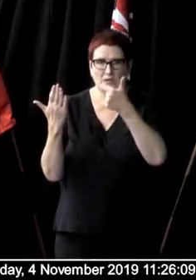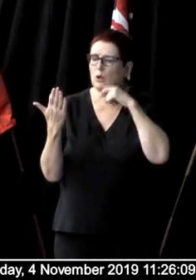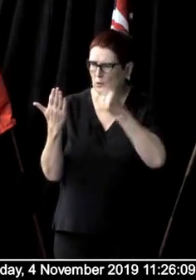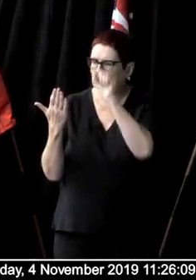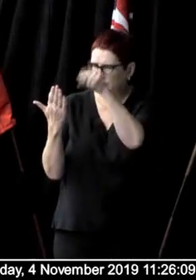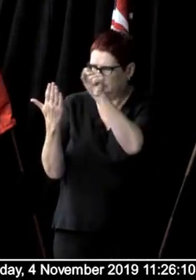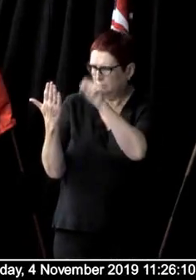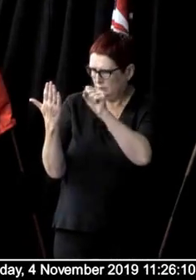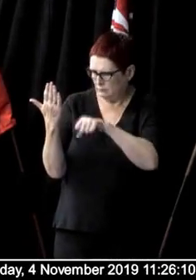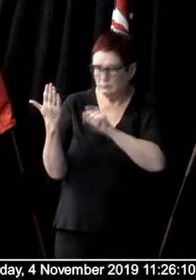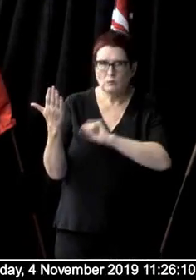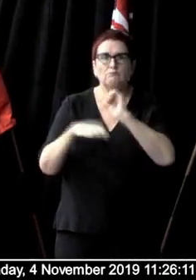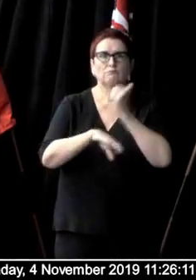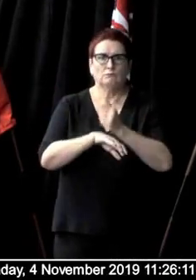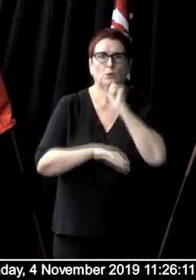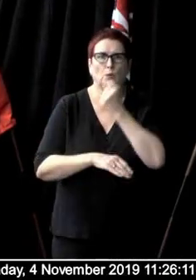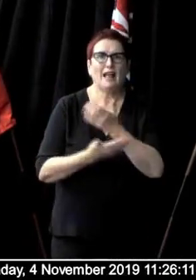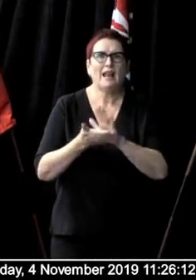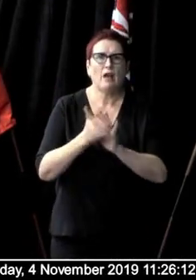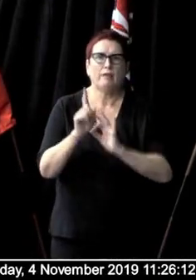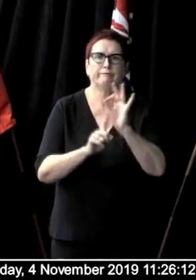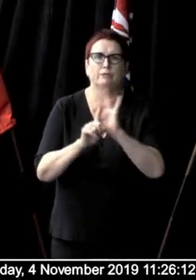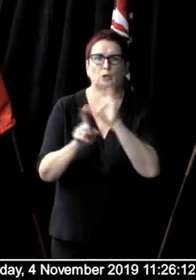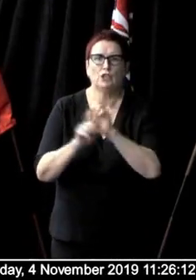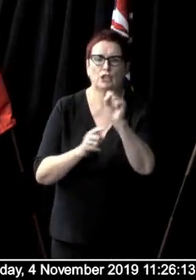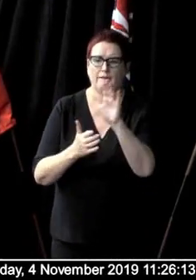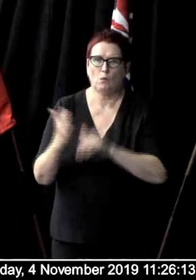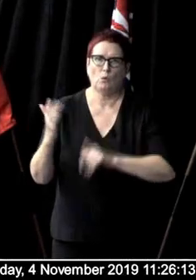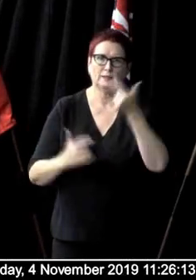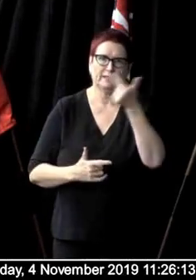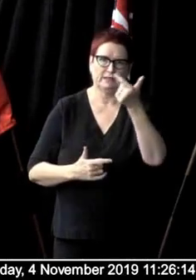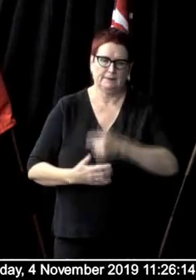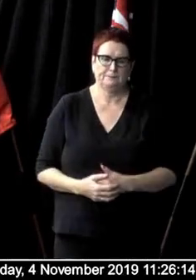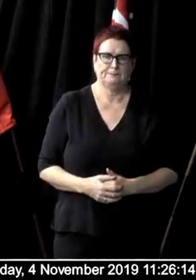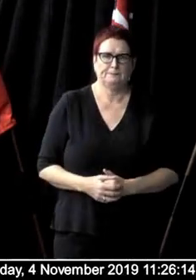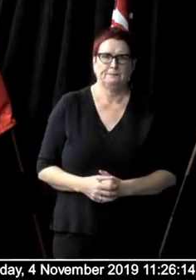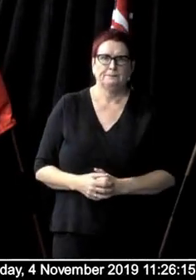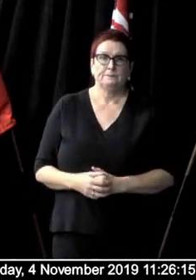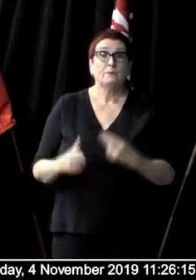and the progress being made to do so, including by the renewed Inclusive Education Policy